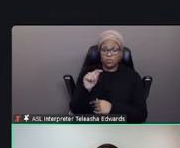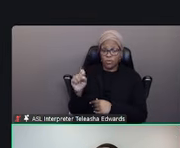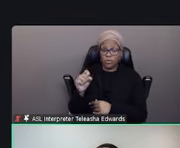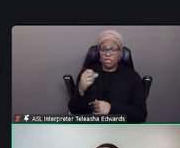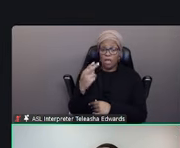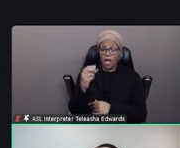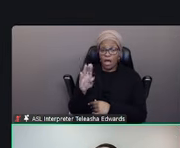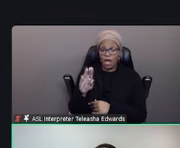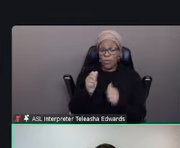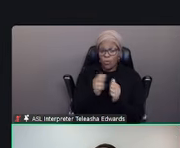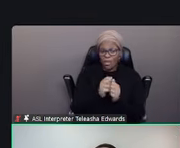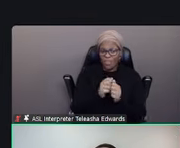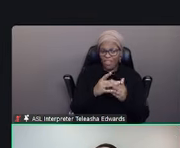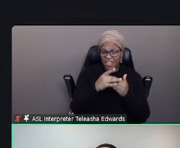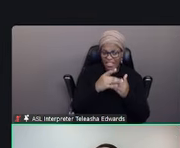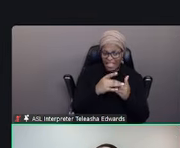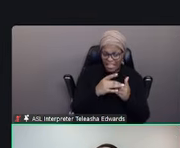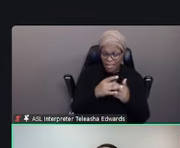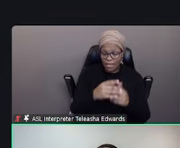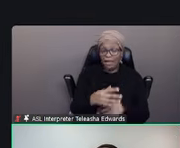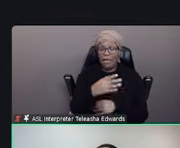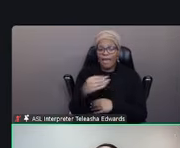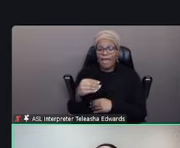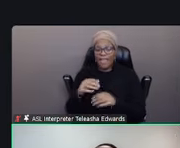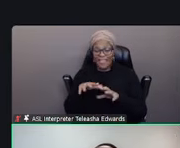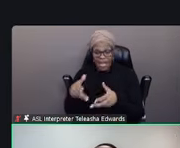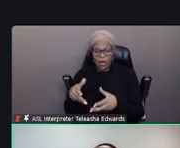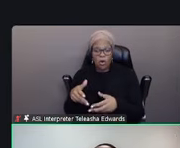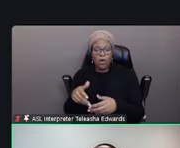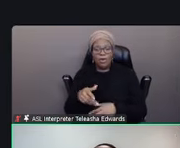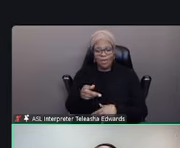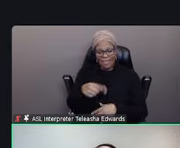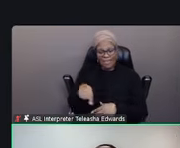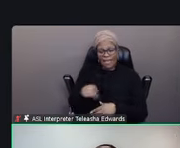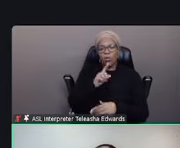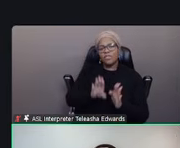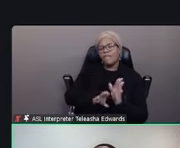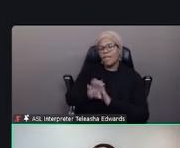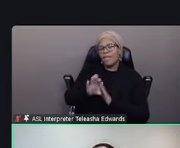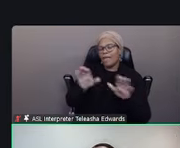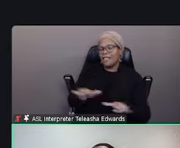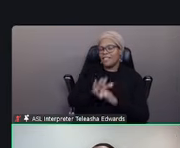and the network will develop activities that align with the parameters of our rural health